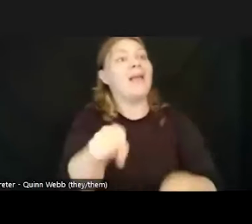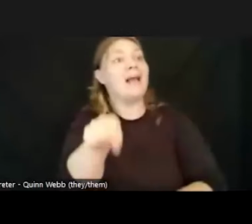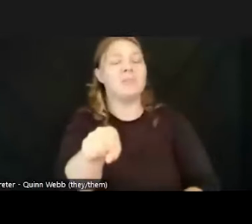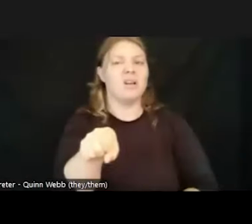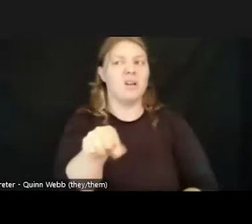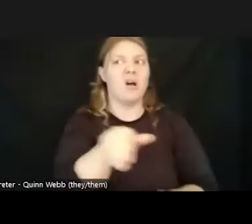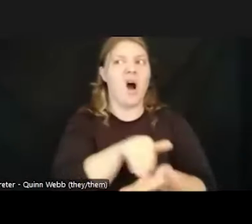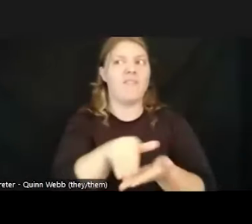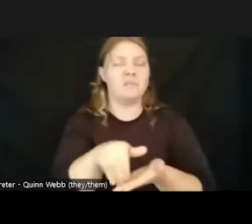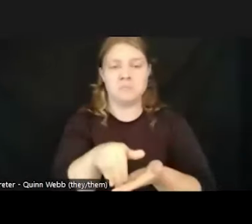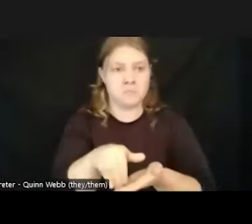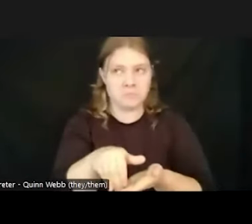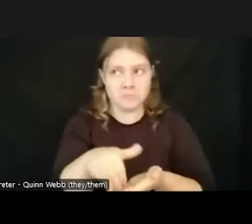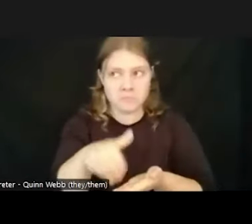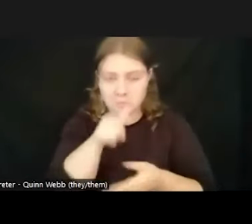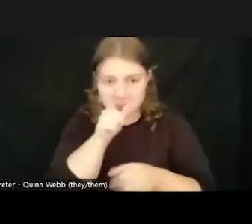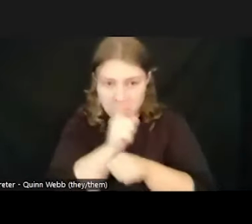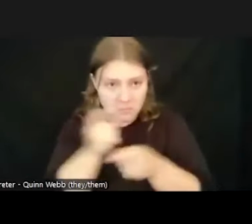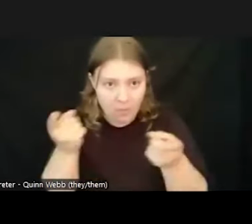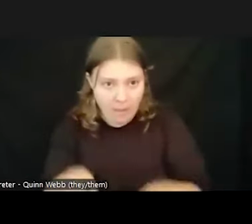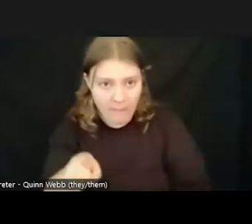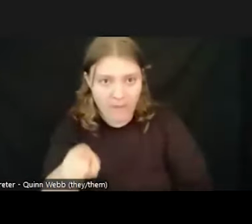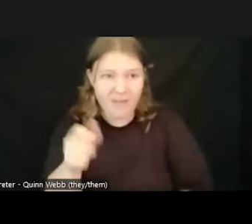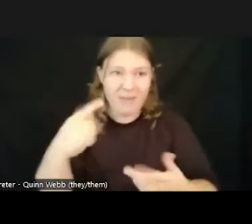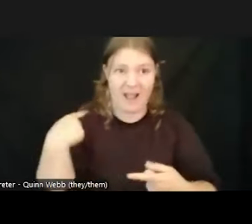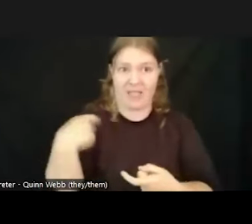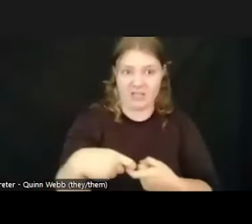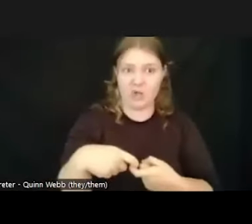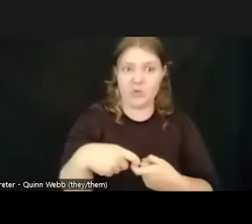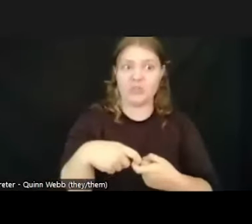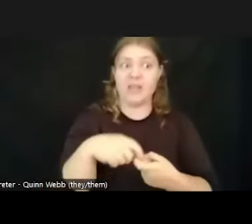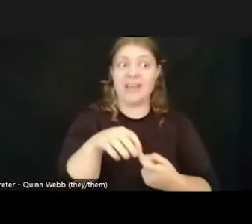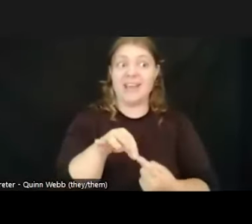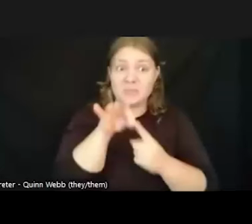result was that many of the Latinos especially those working Frontline essential worker jobs